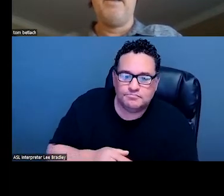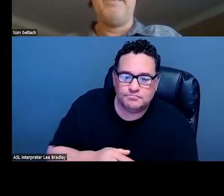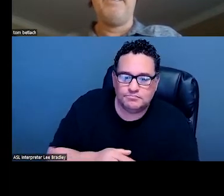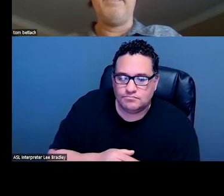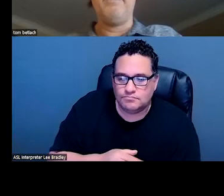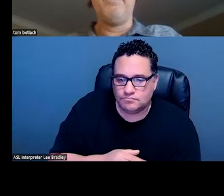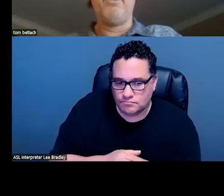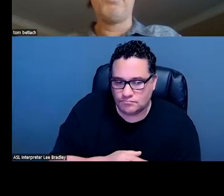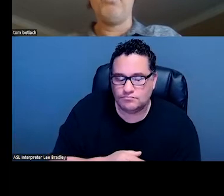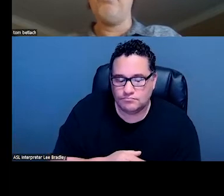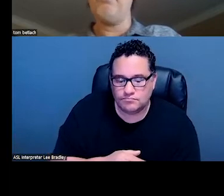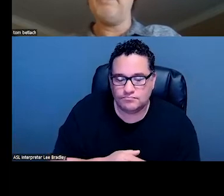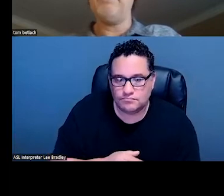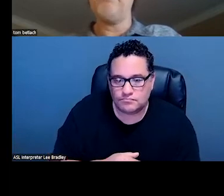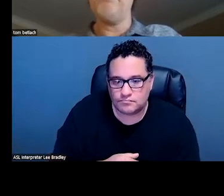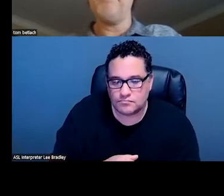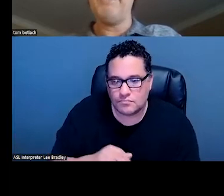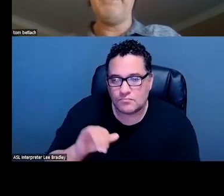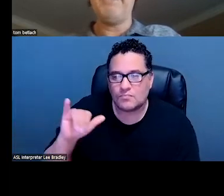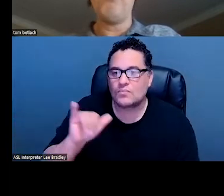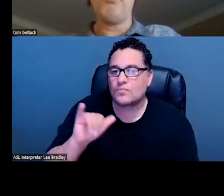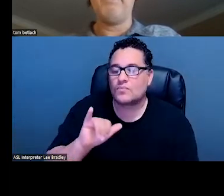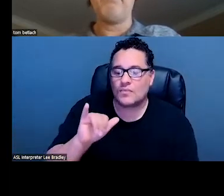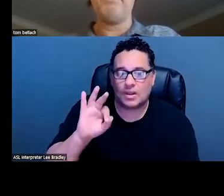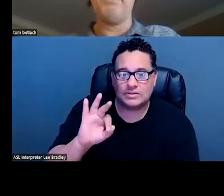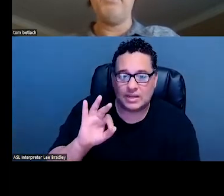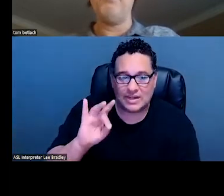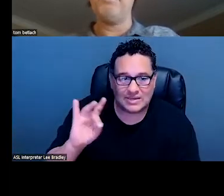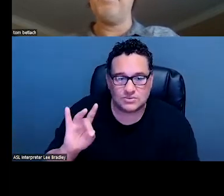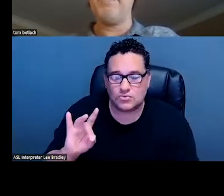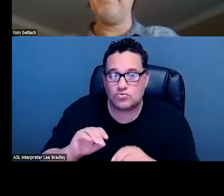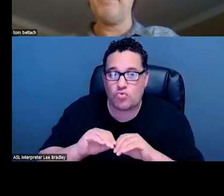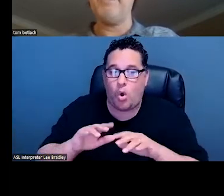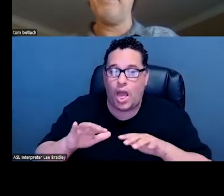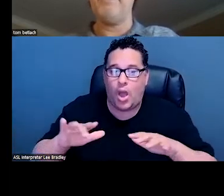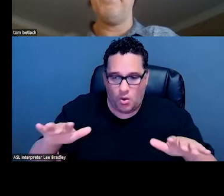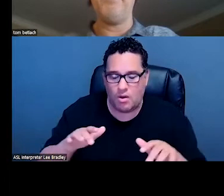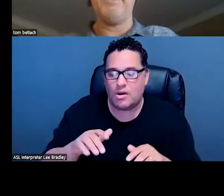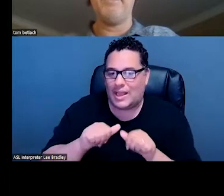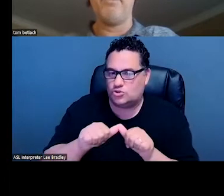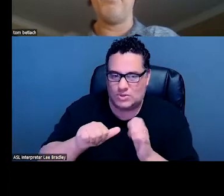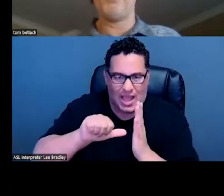AND THEN, ALSO, 988 ROLLOUT CONTINUES TO BE HIGHLIGHTED IN THE MEDIA. THERE WAS AN